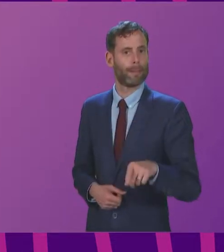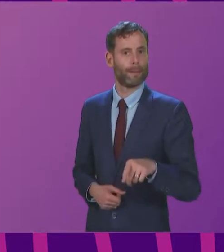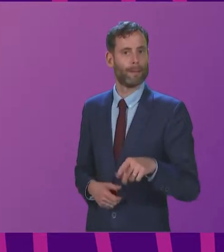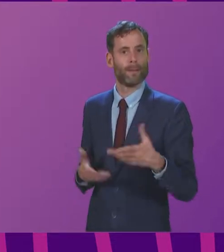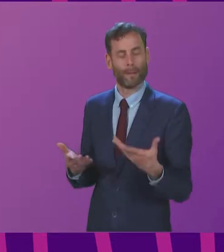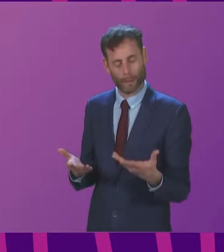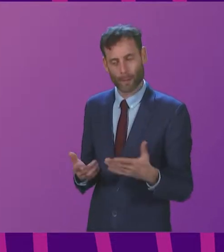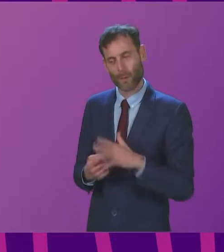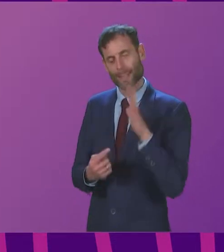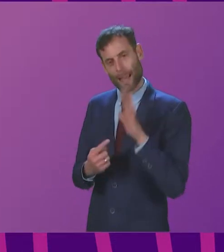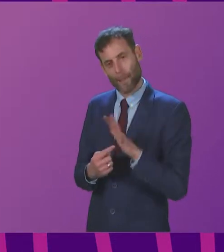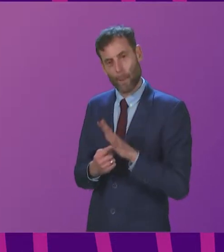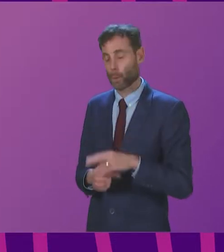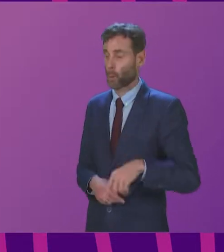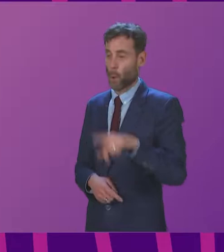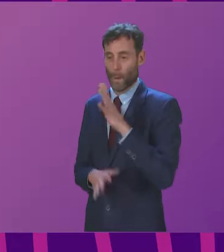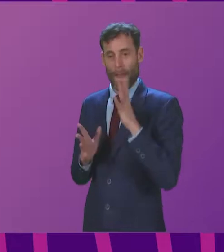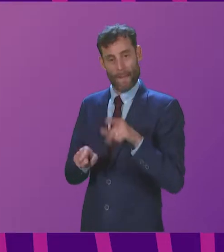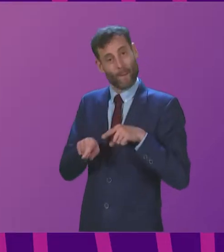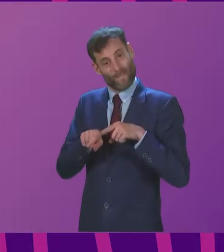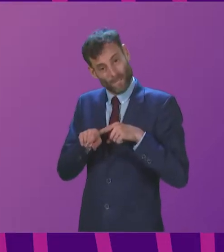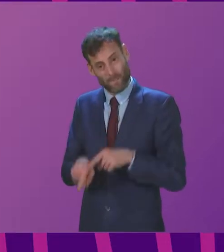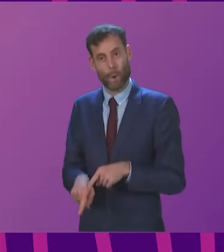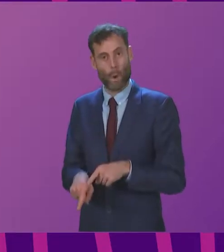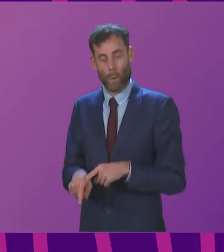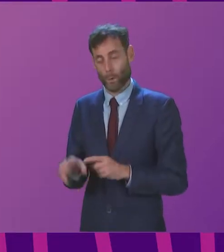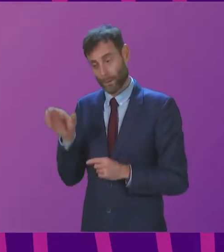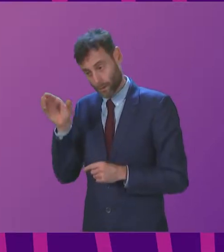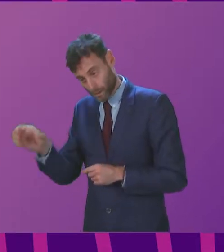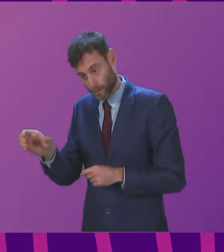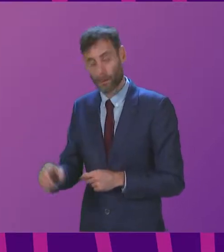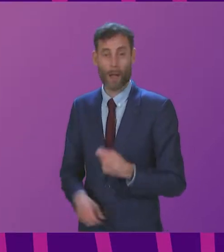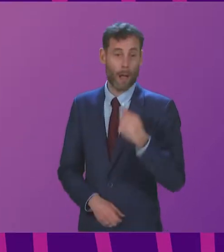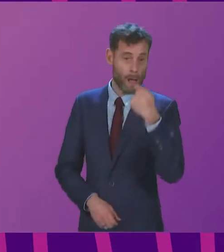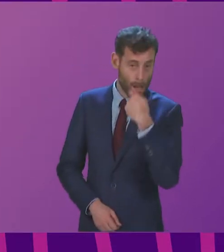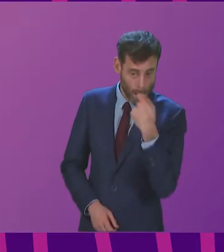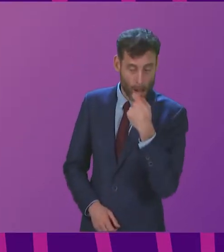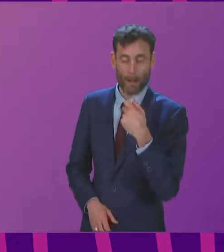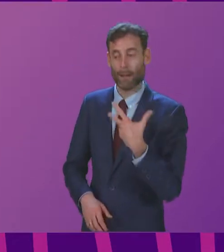is follow the baseline measures that are in place to help reduce the spread and impact of Covid-19